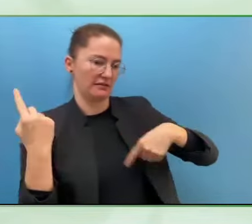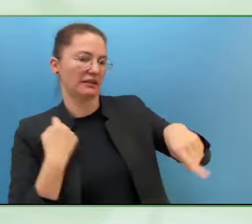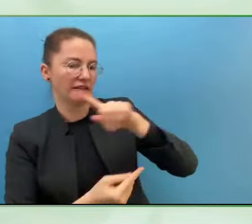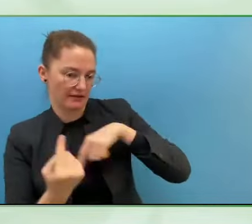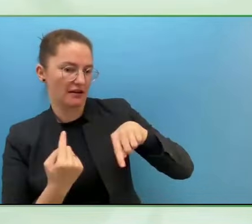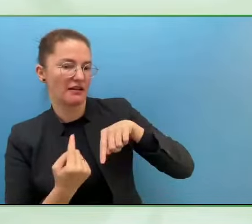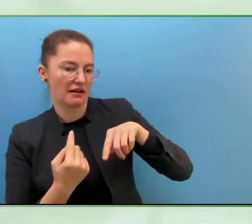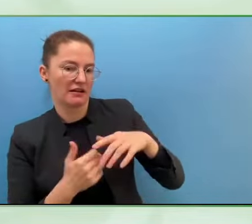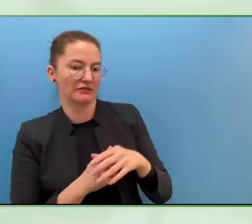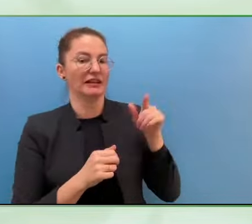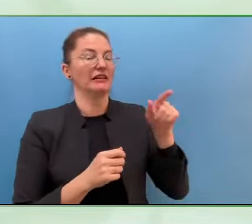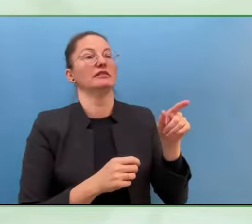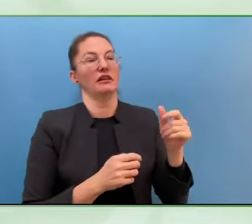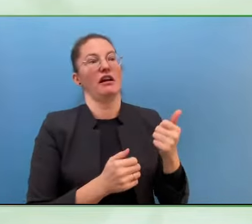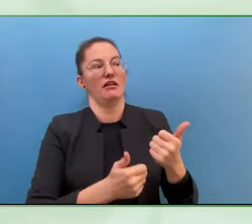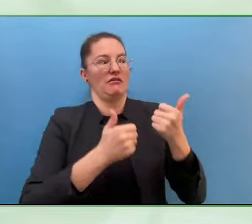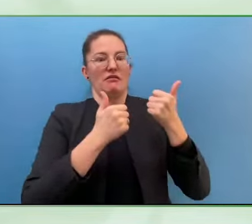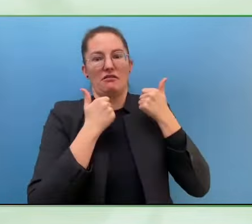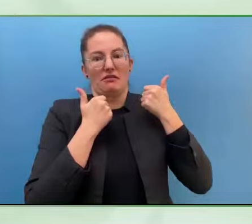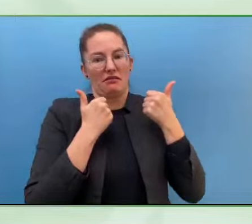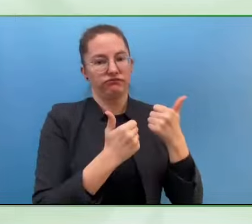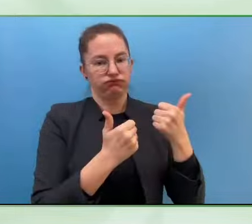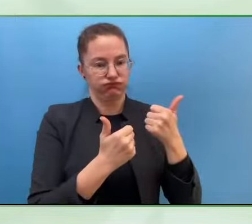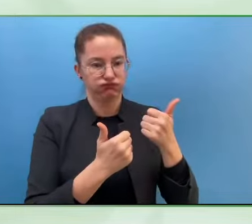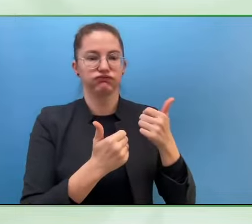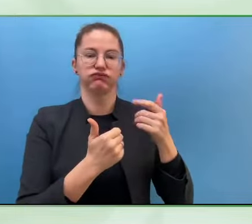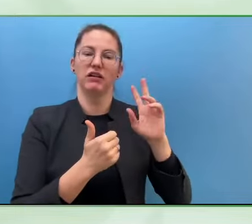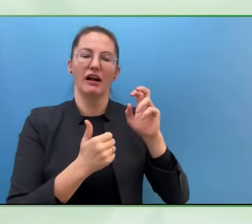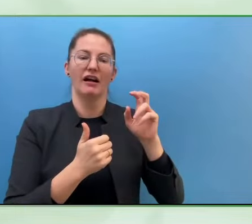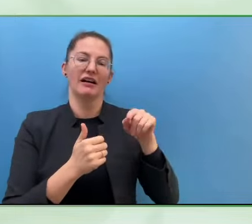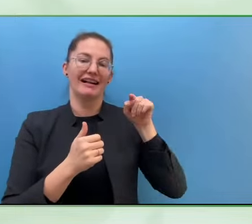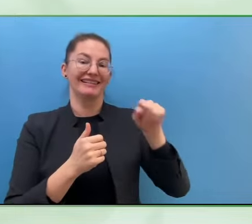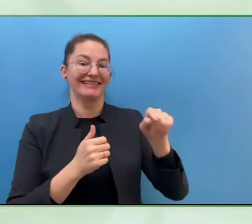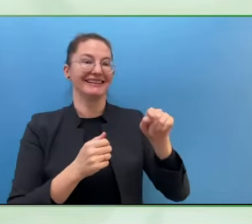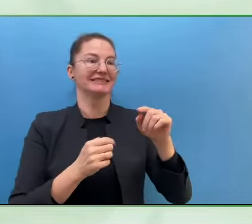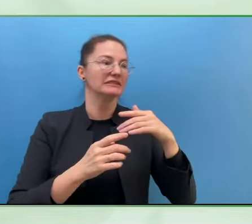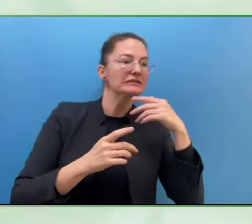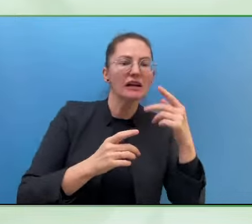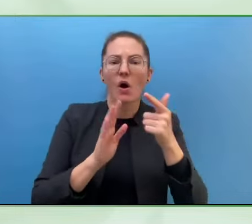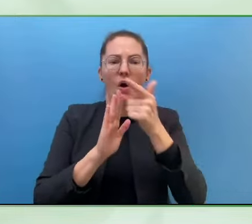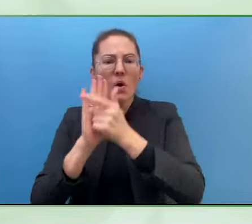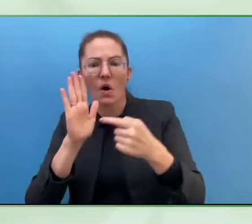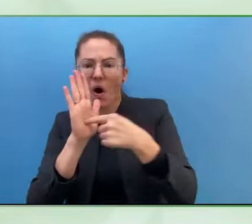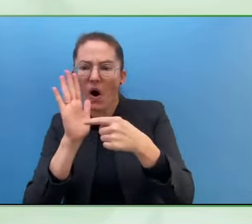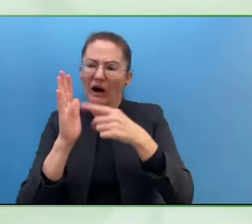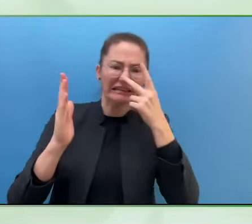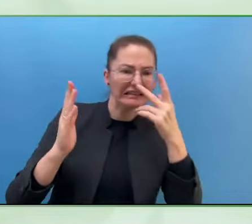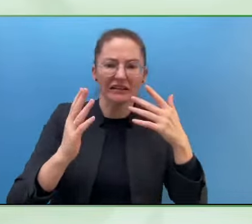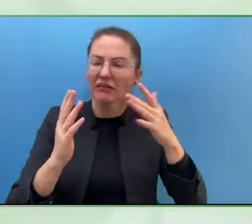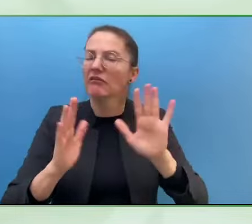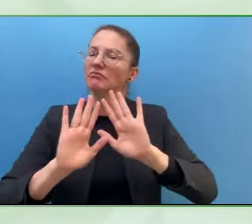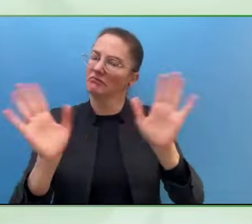What is the timeframe? Is it six months, a year, 18 months.